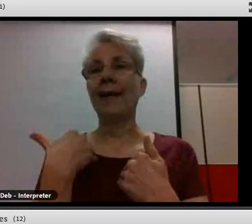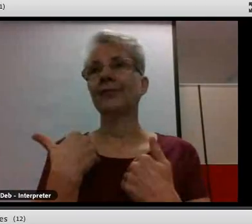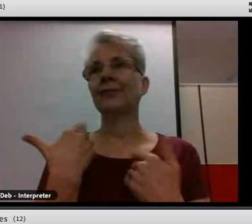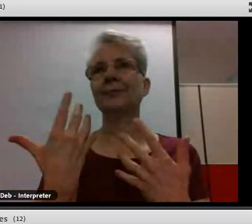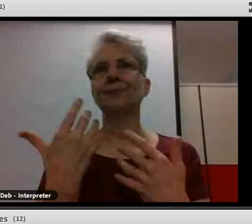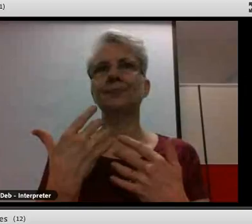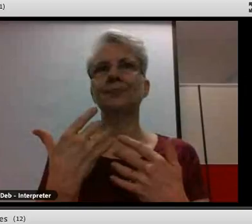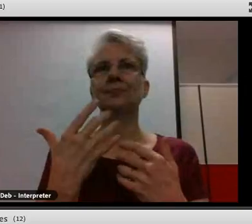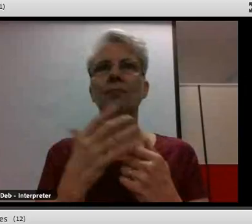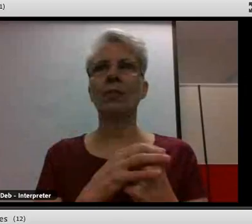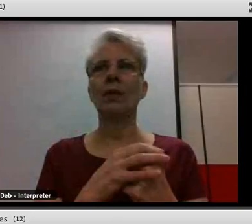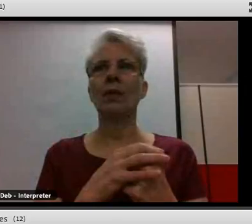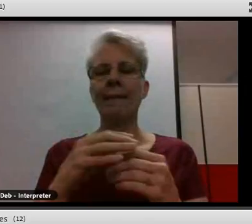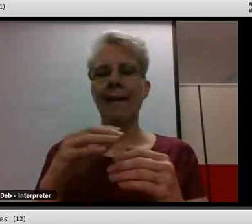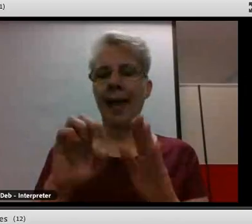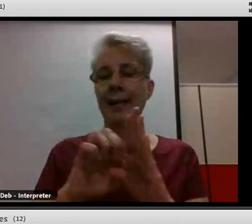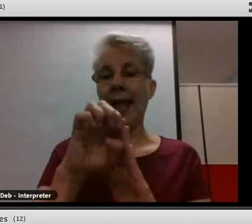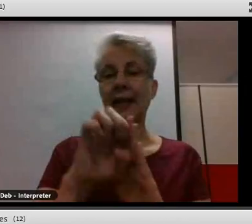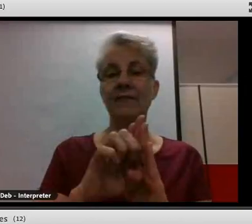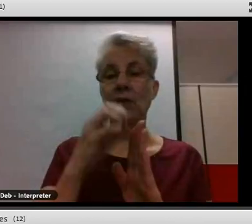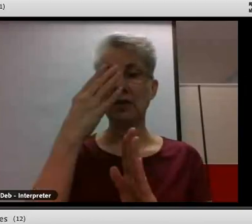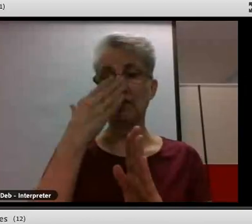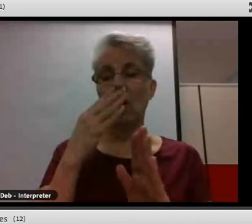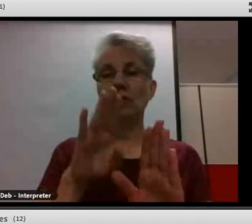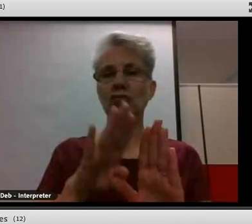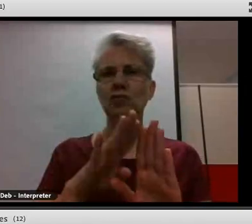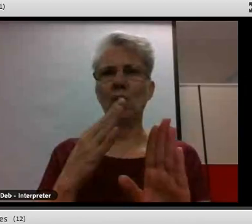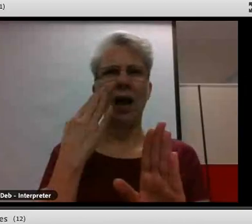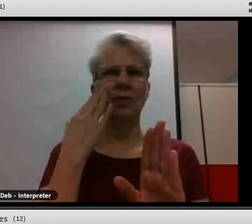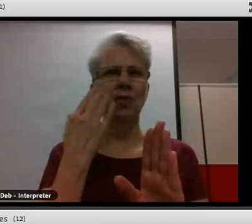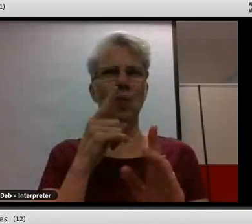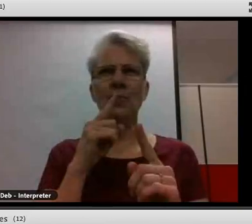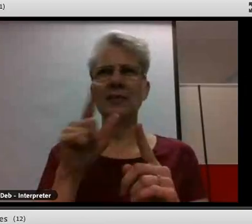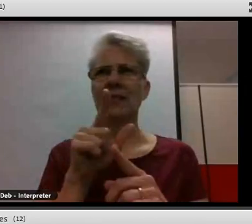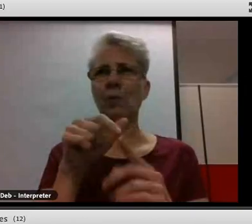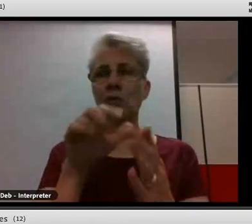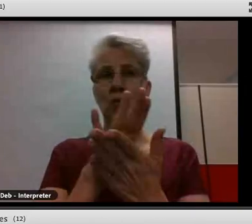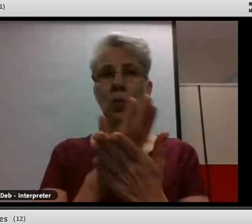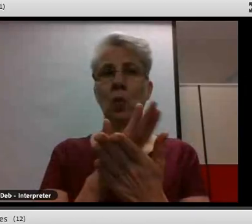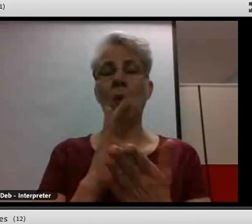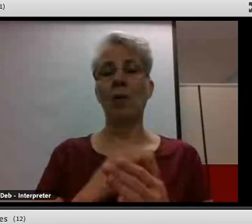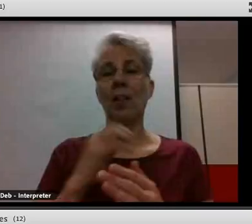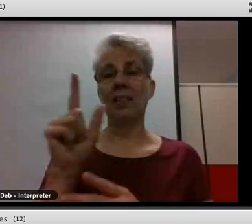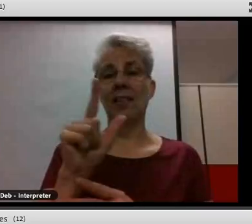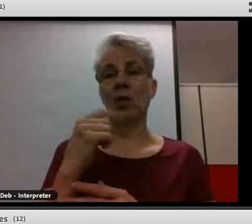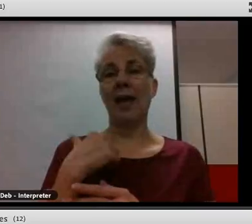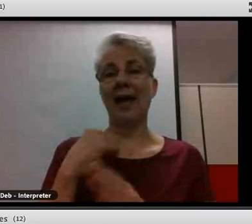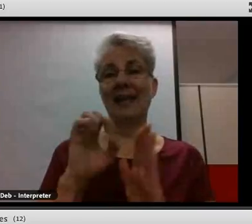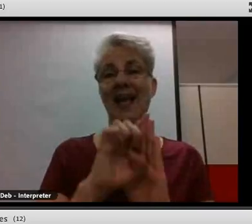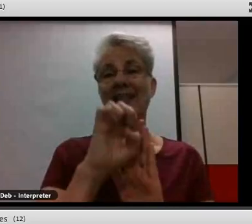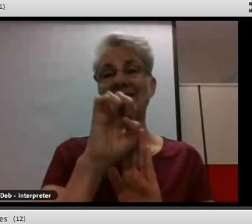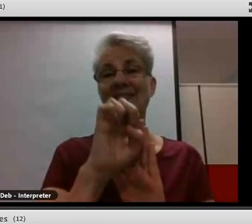and we need to make sure that they have equal access to library resources. So some of the things that we can do for that